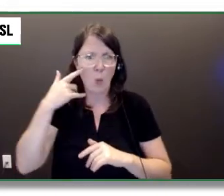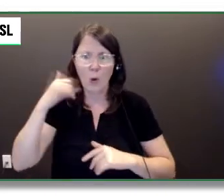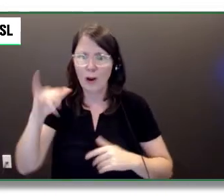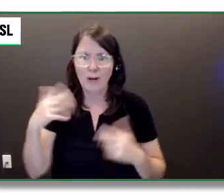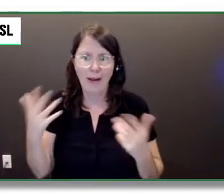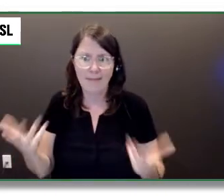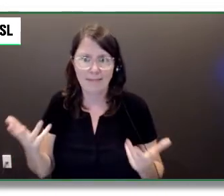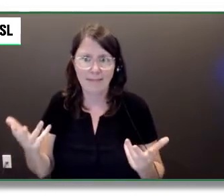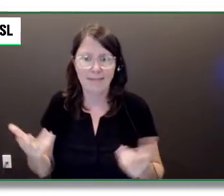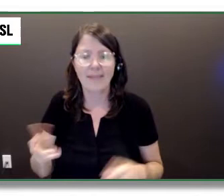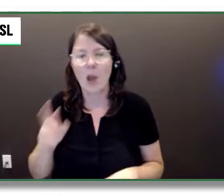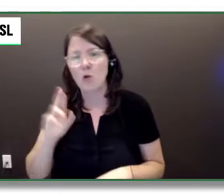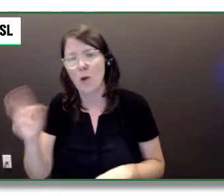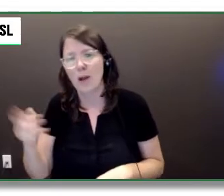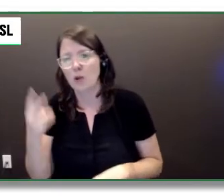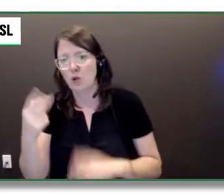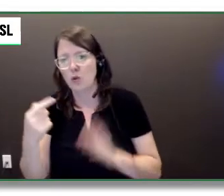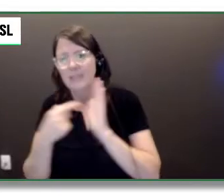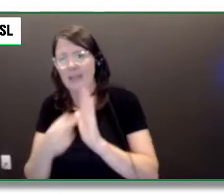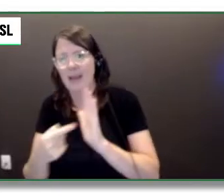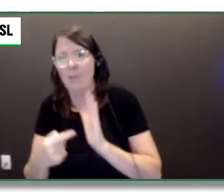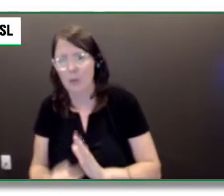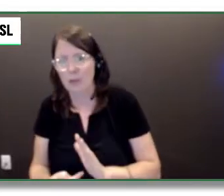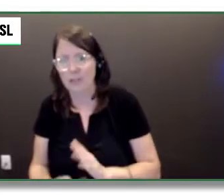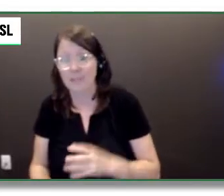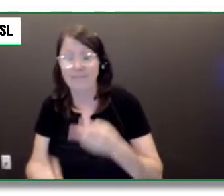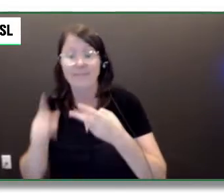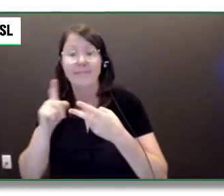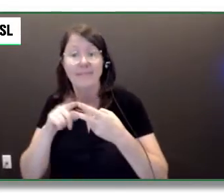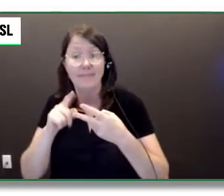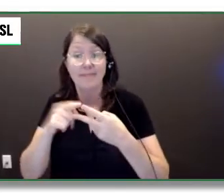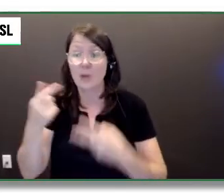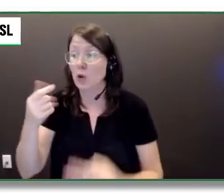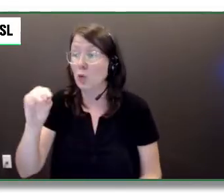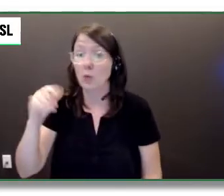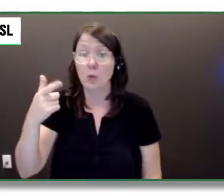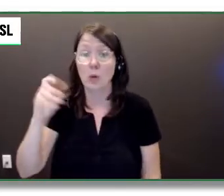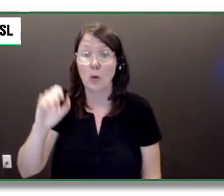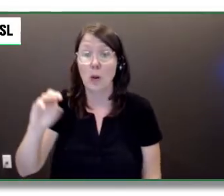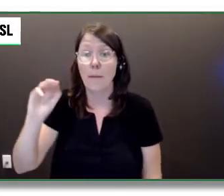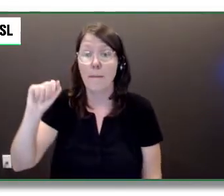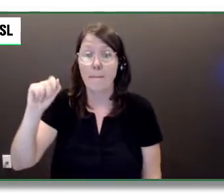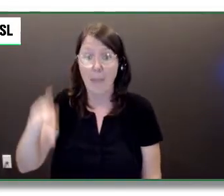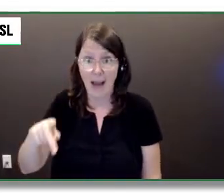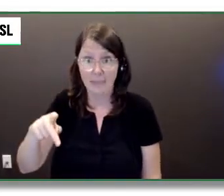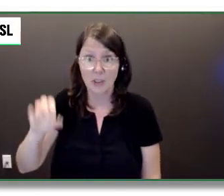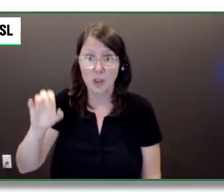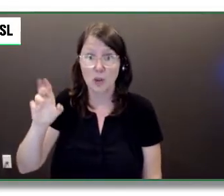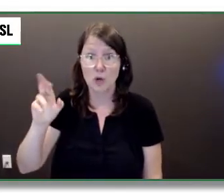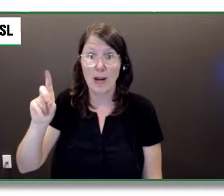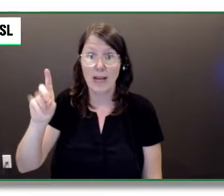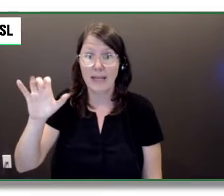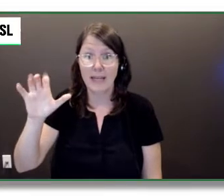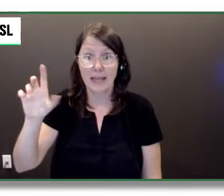the first is google maps curated virtual hikes. So these are created thanks to google trekker cameras. They function the same